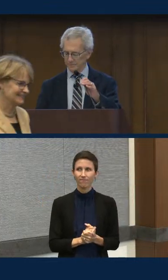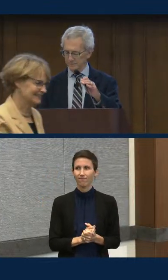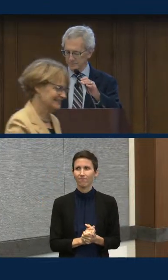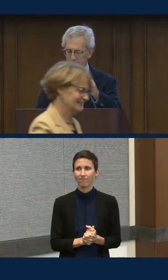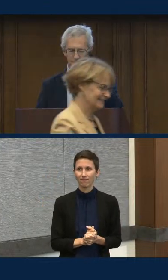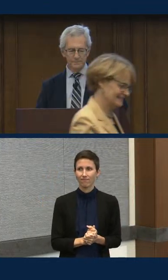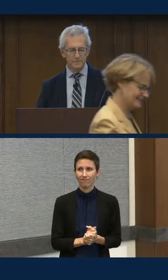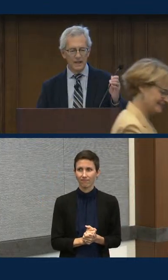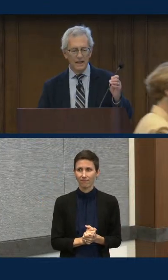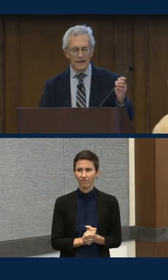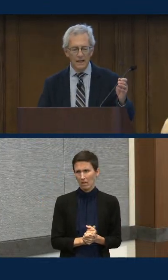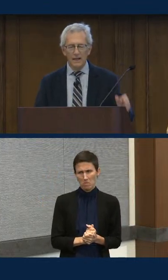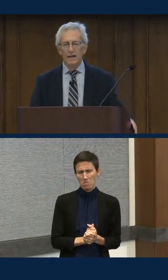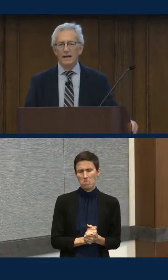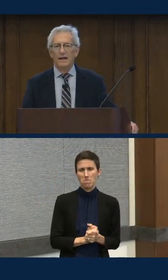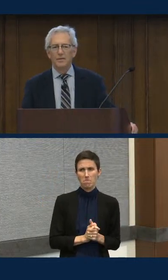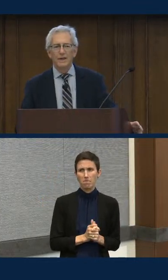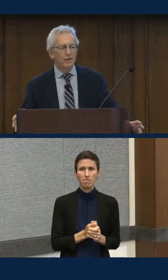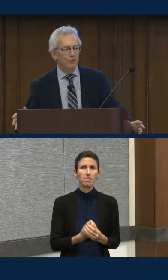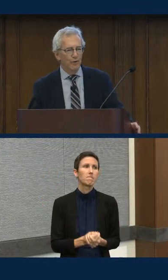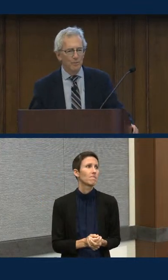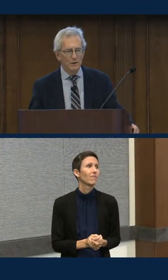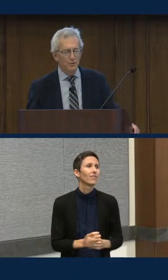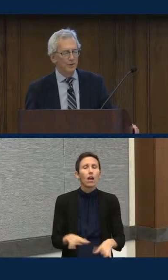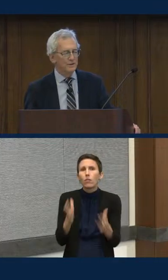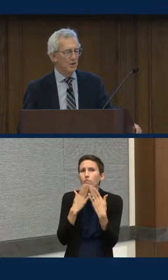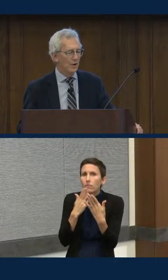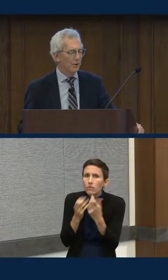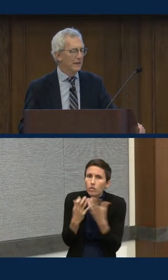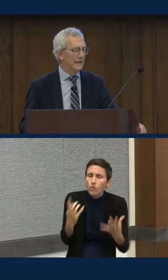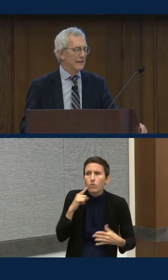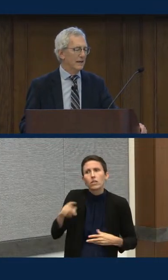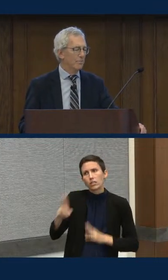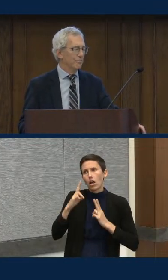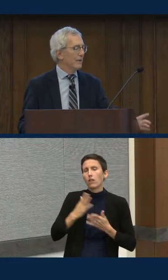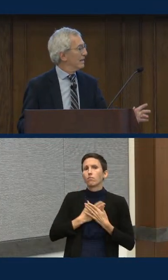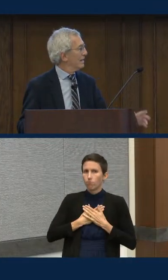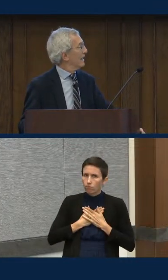Thank you. Thank you very much